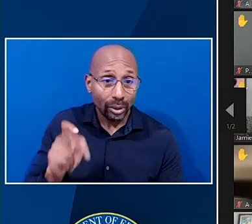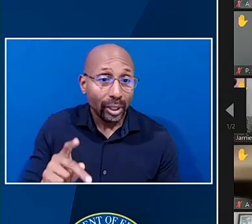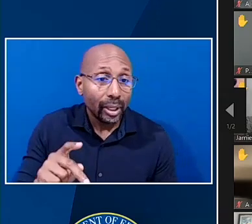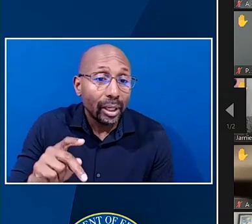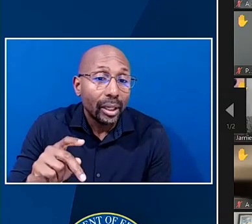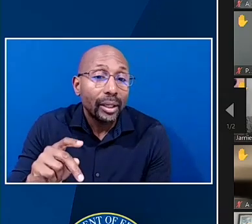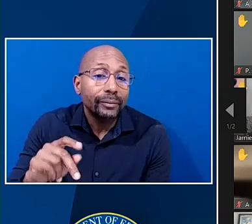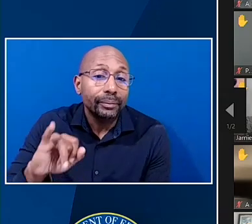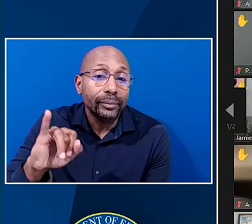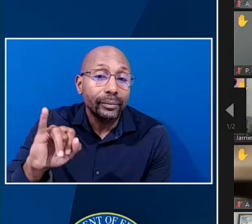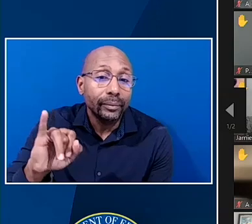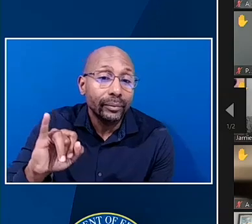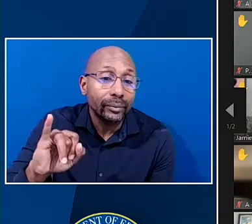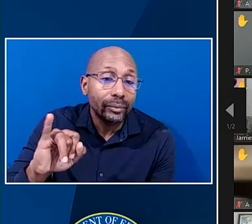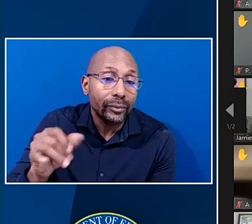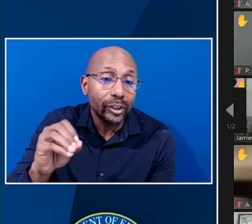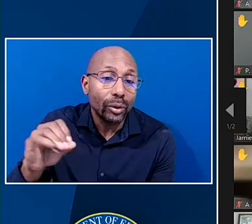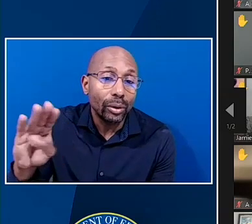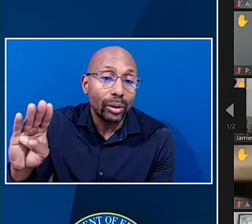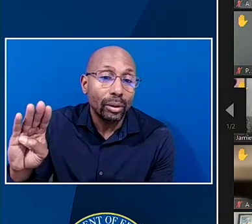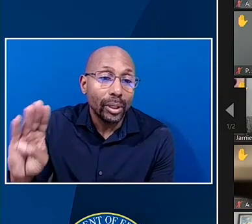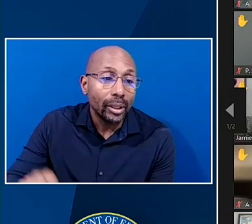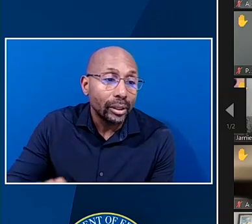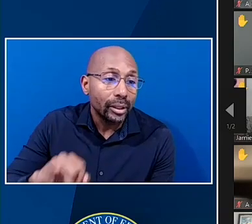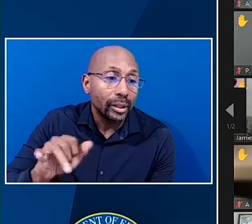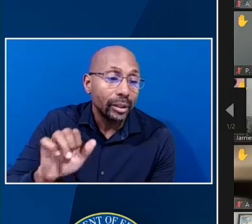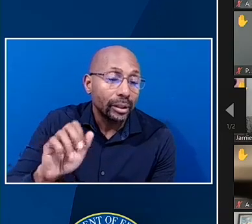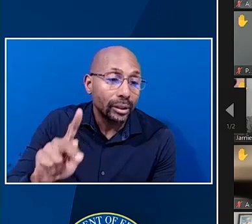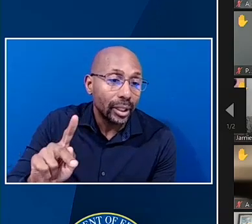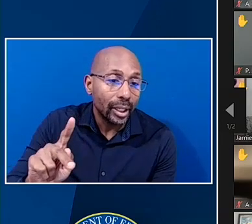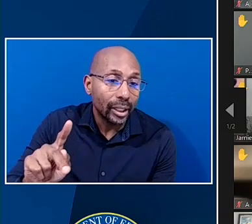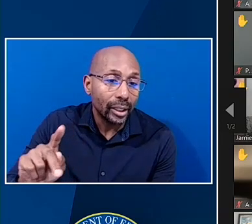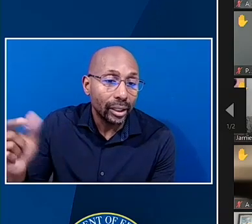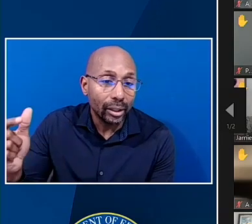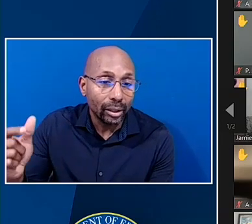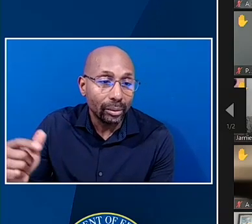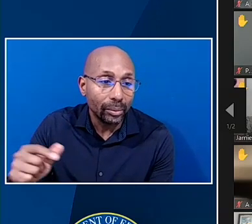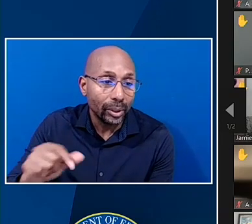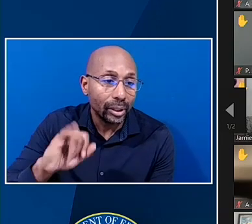Studley, Michale McComas, the D'Angelo